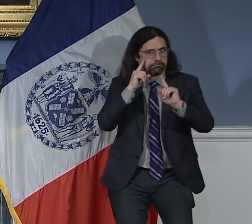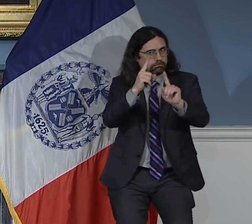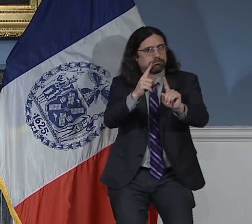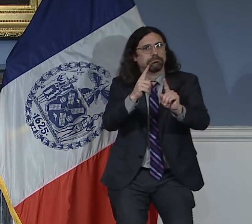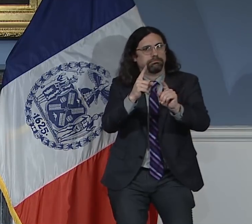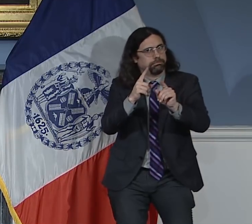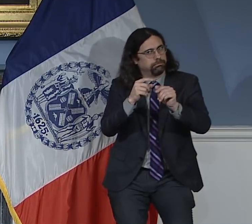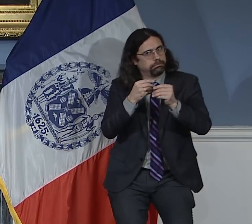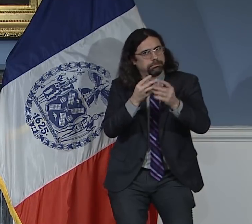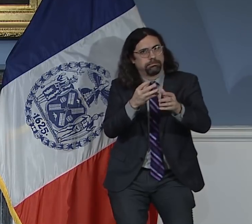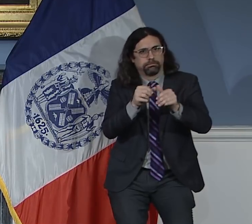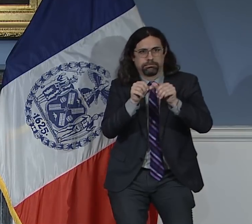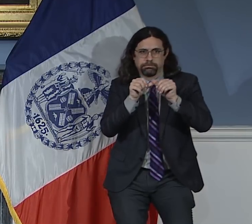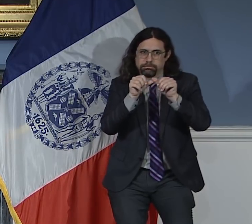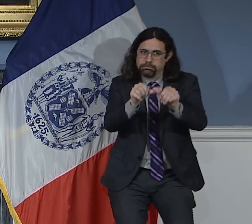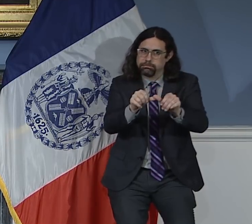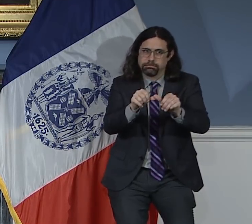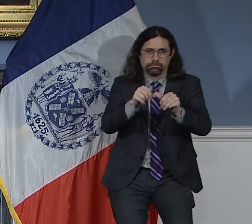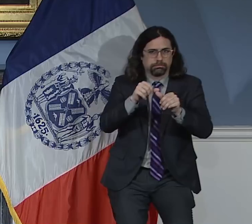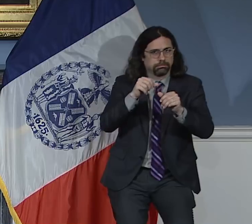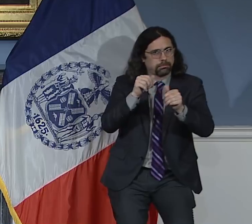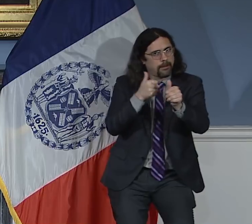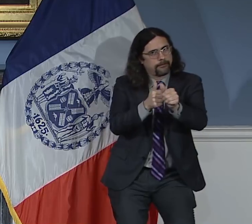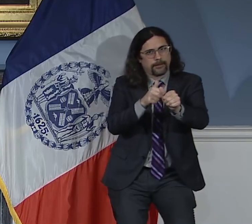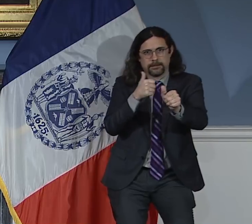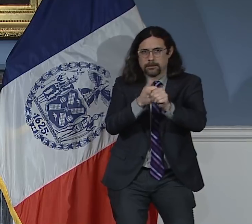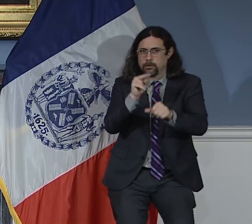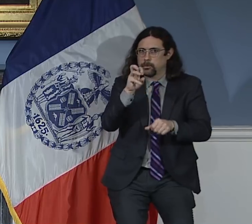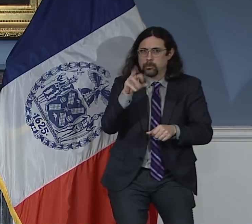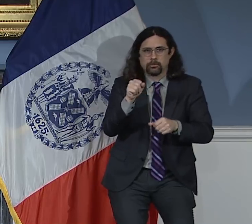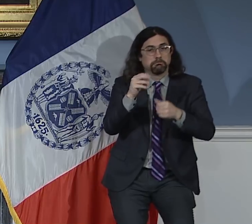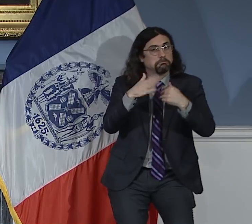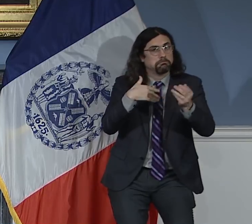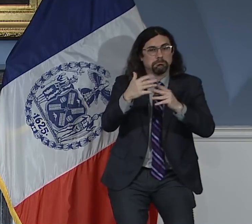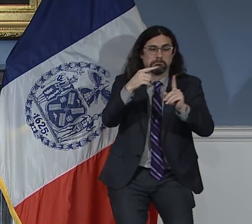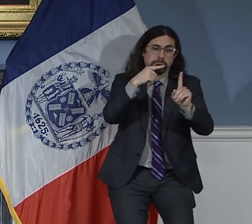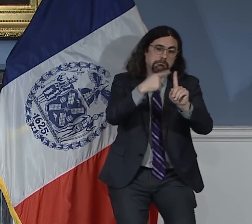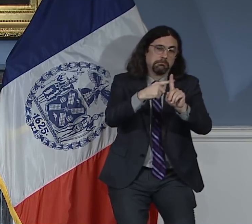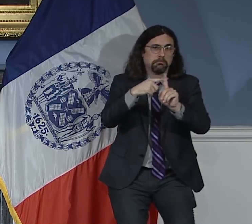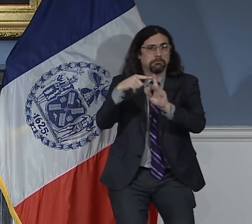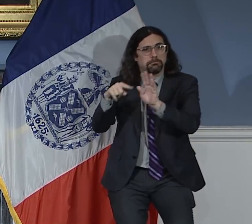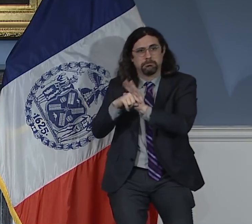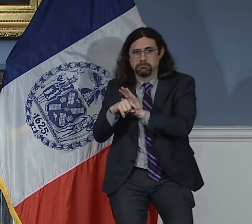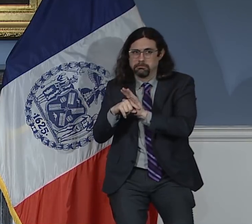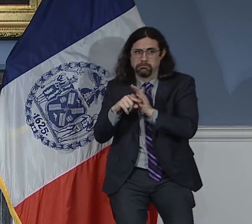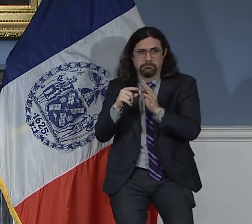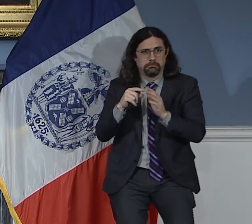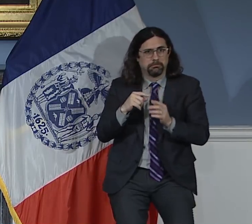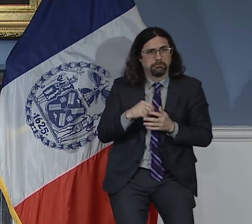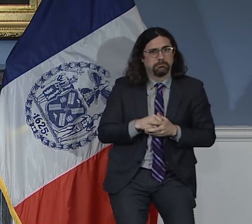WISH WE DIDN'T HAVE TO GIVE. ANYONE OWH ENEDS